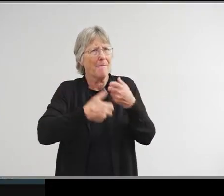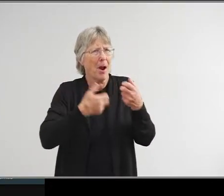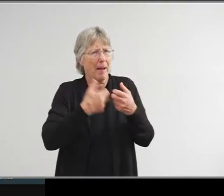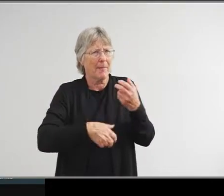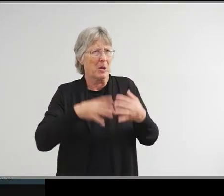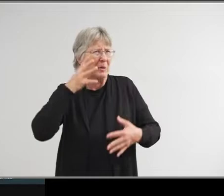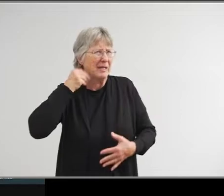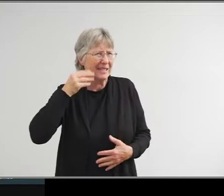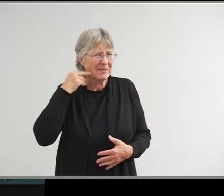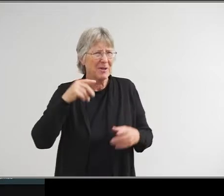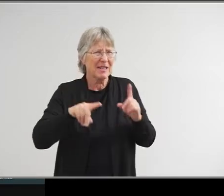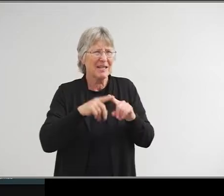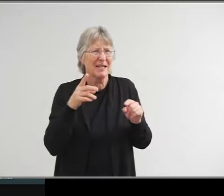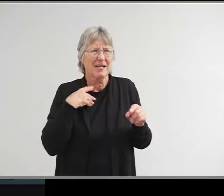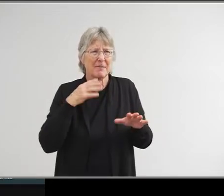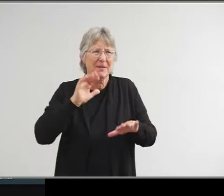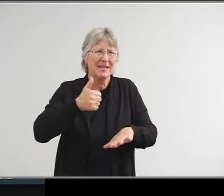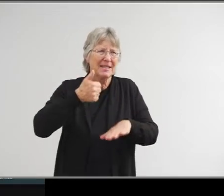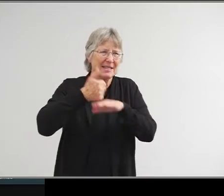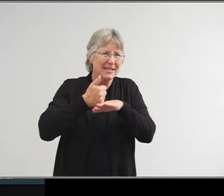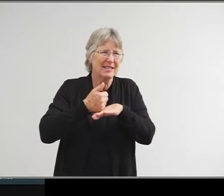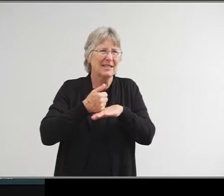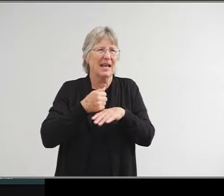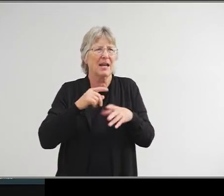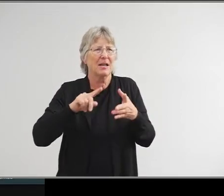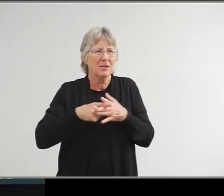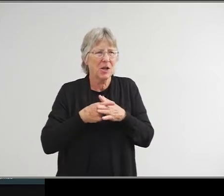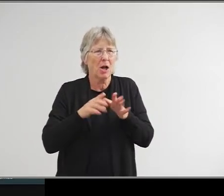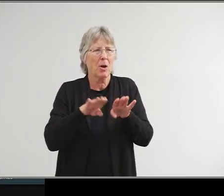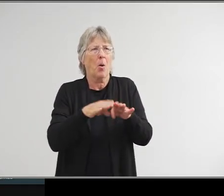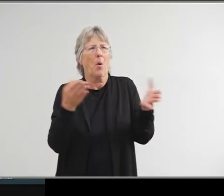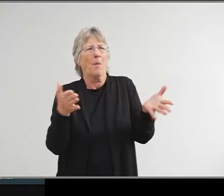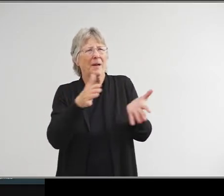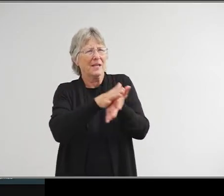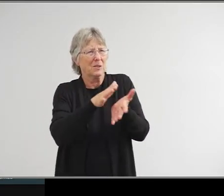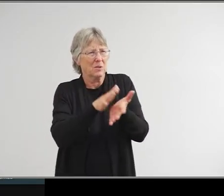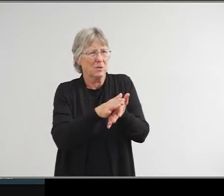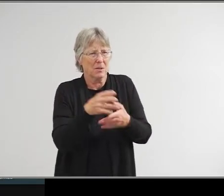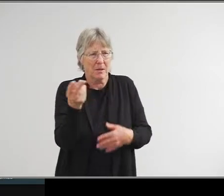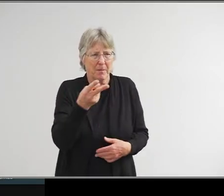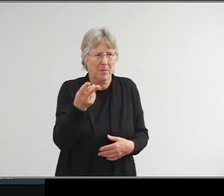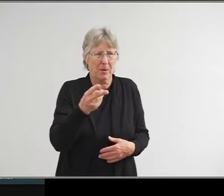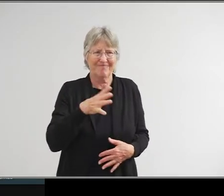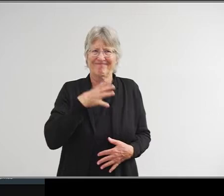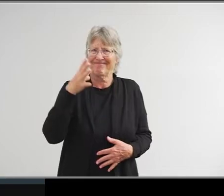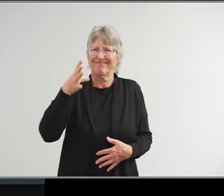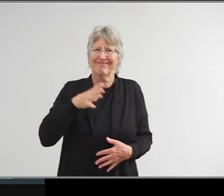but that implementing and operationalizing a reopen up of schools, as you both have eloquently stated Dr. Brown